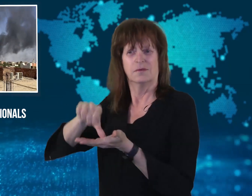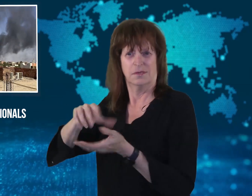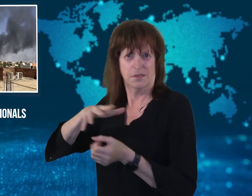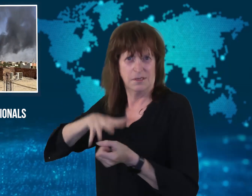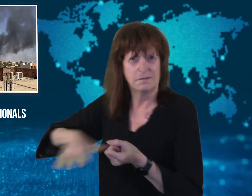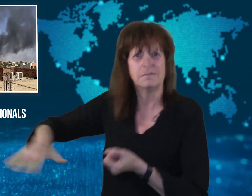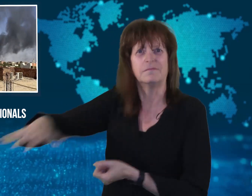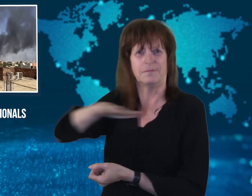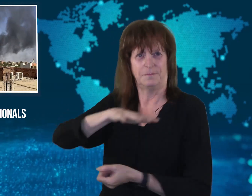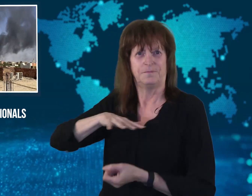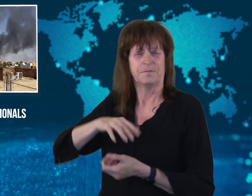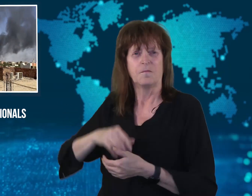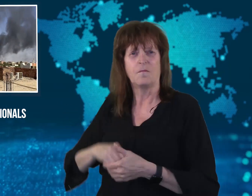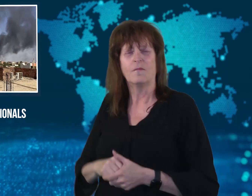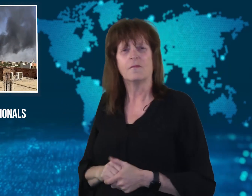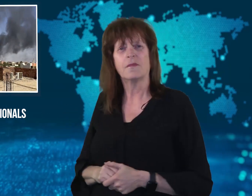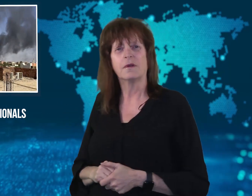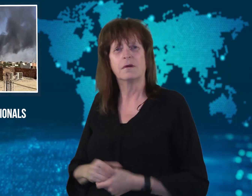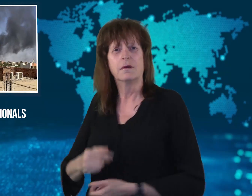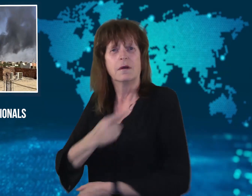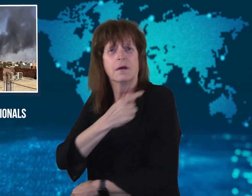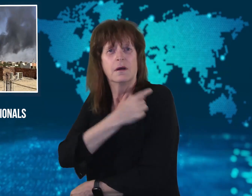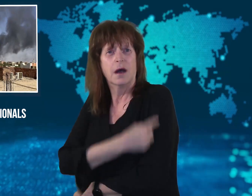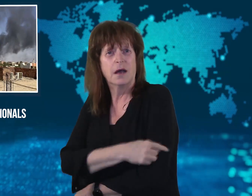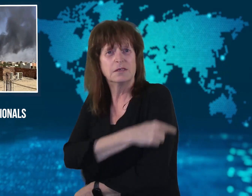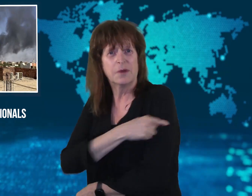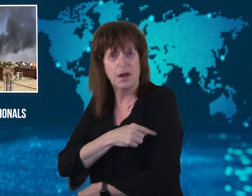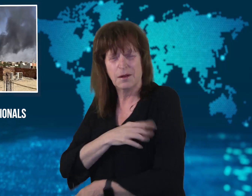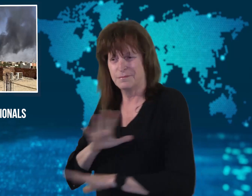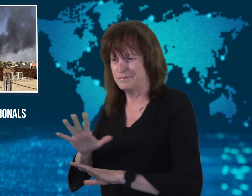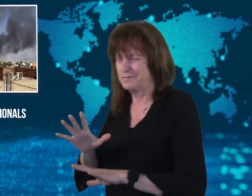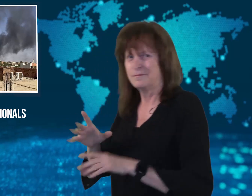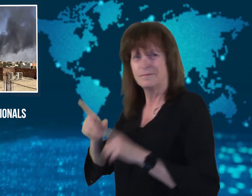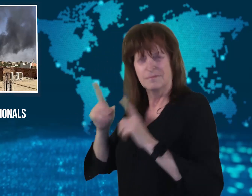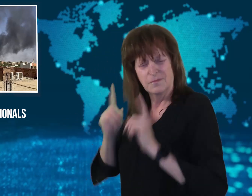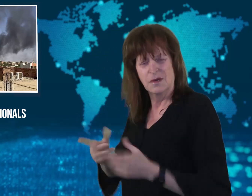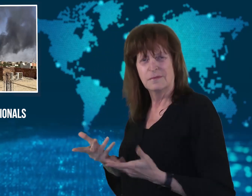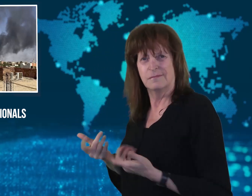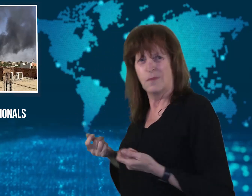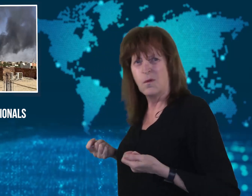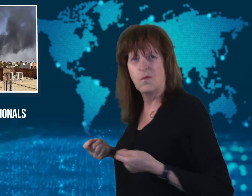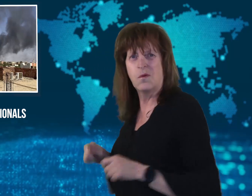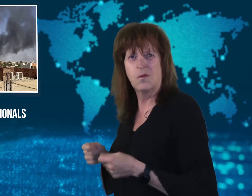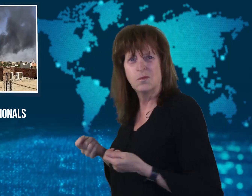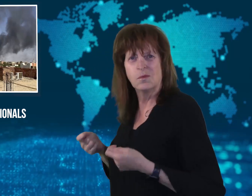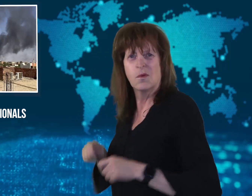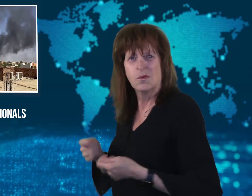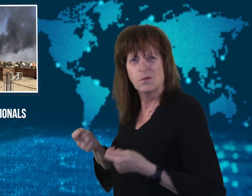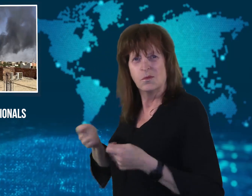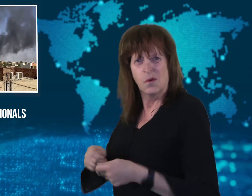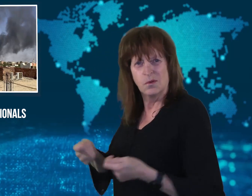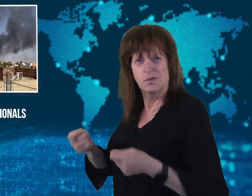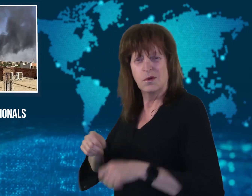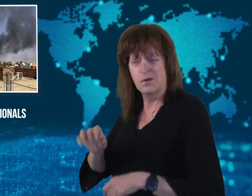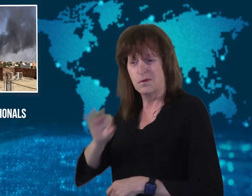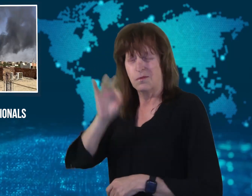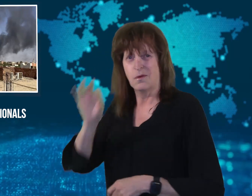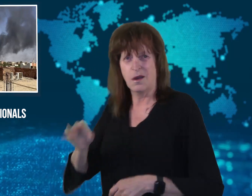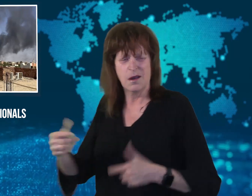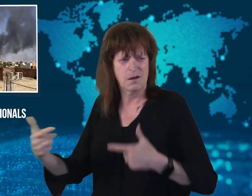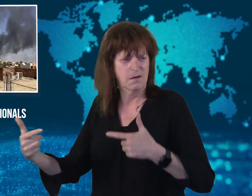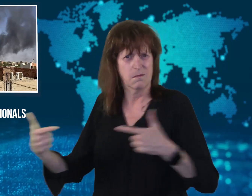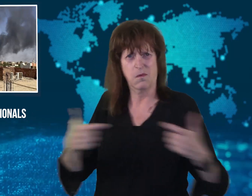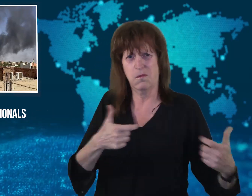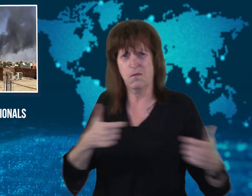Hospitals have been forced to close because of the fighting.